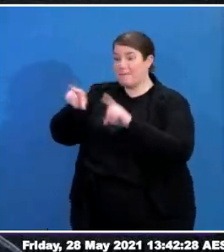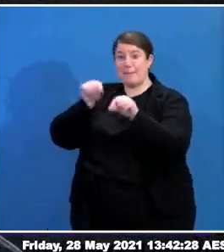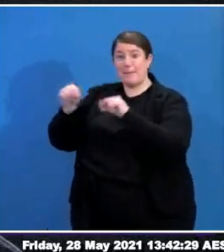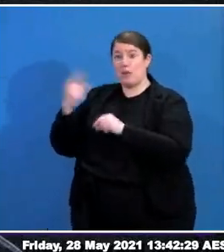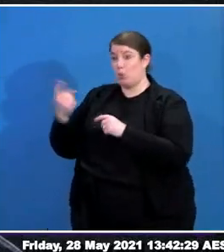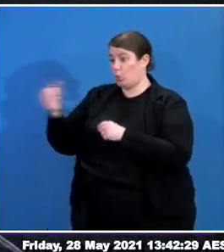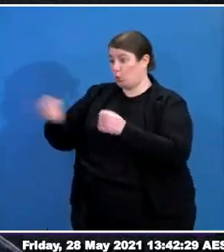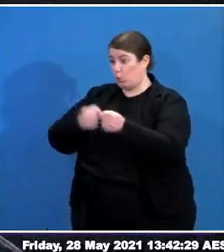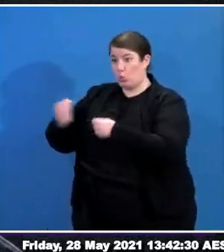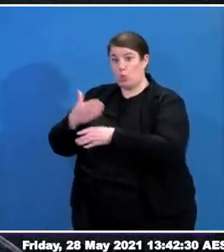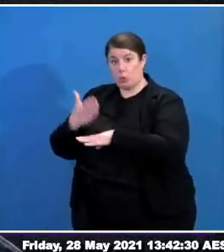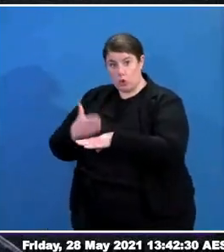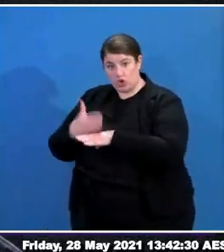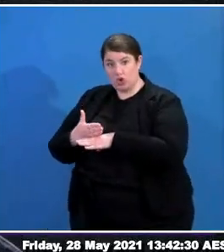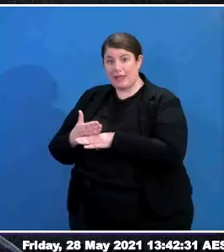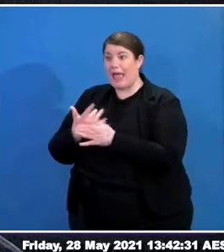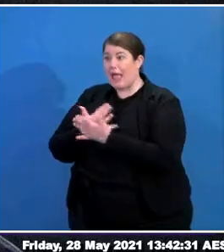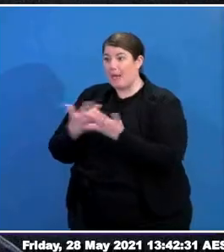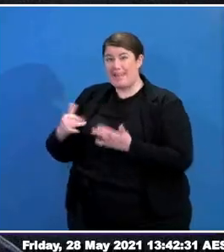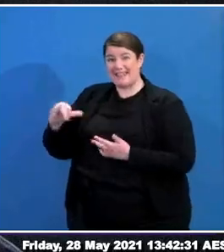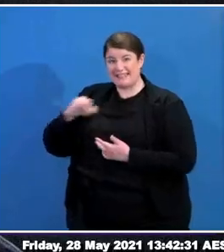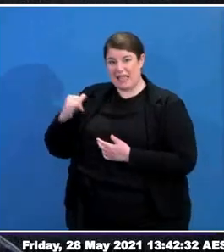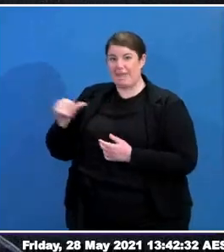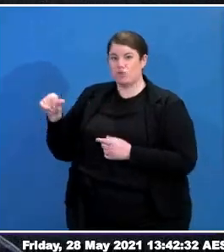How many staff should reflect what we've funded in the plan, whether